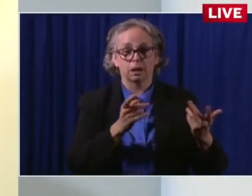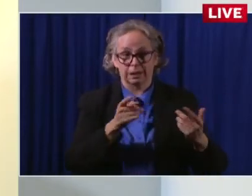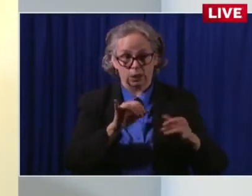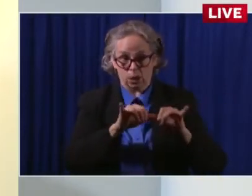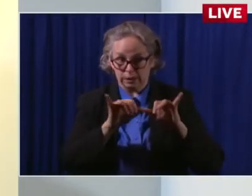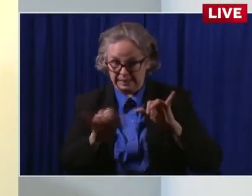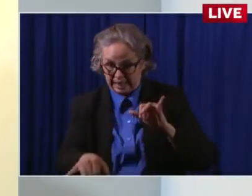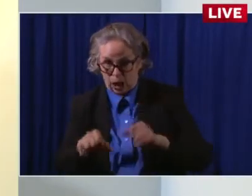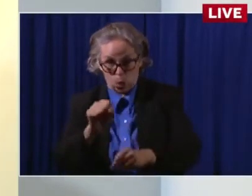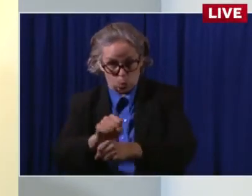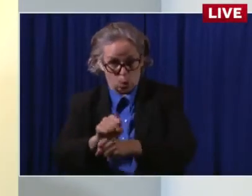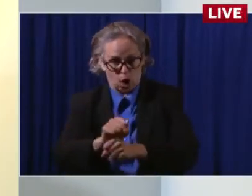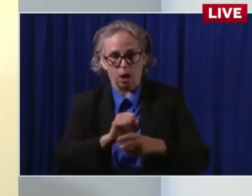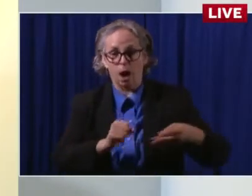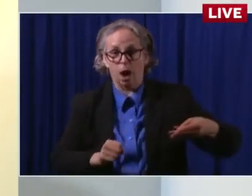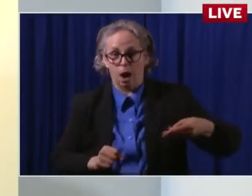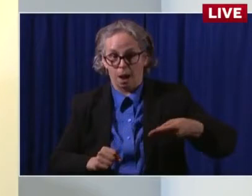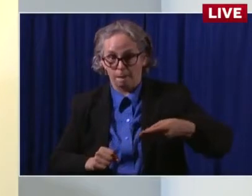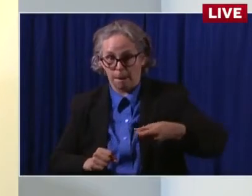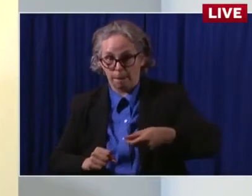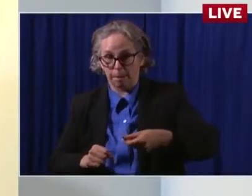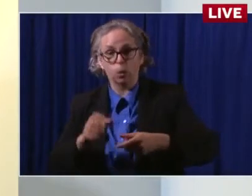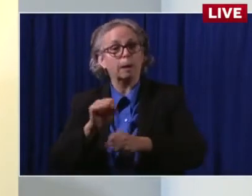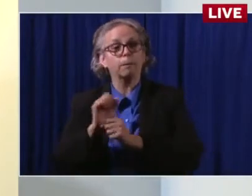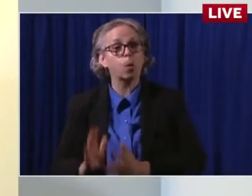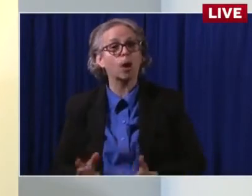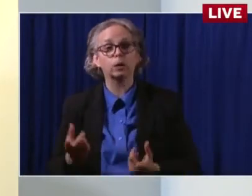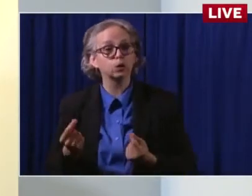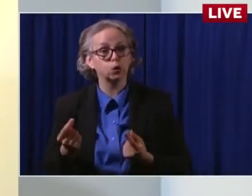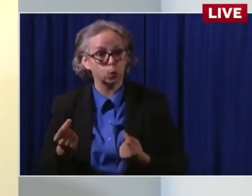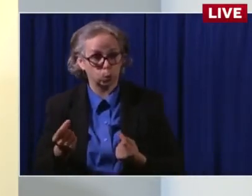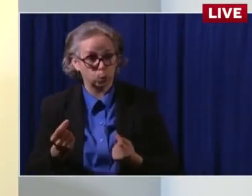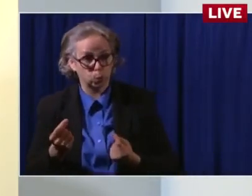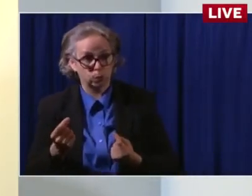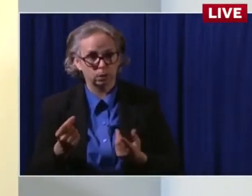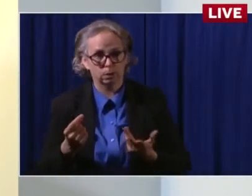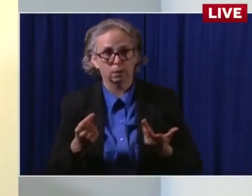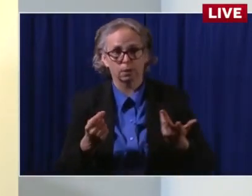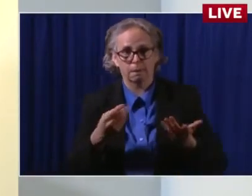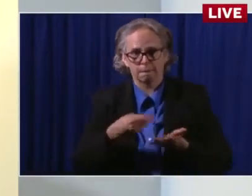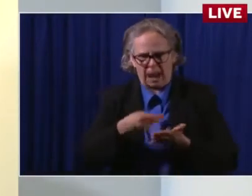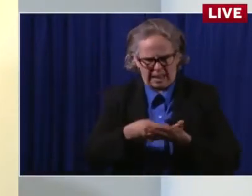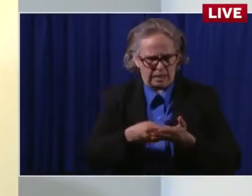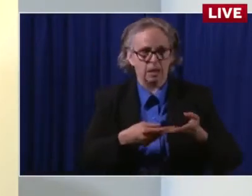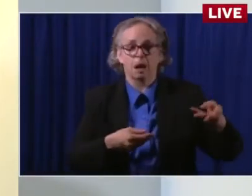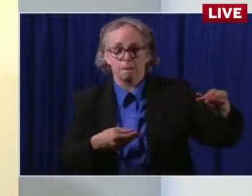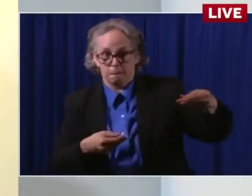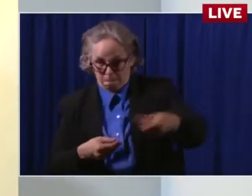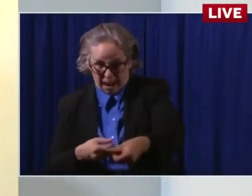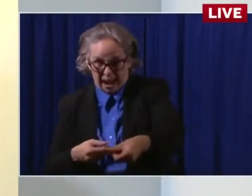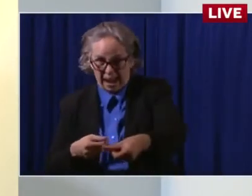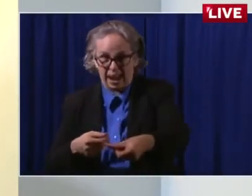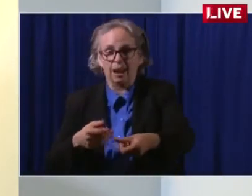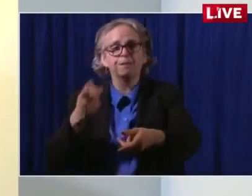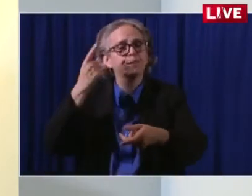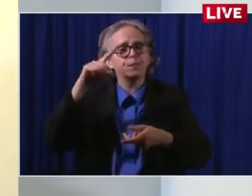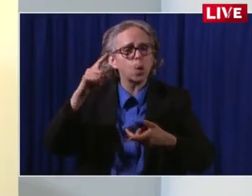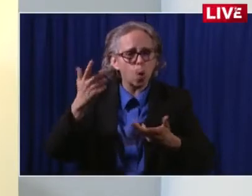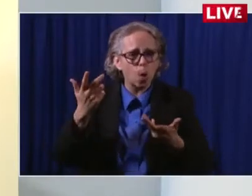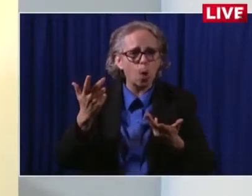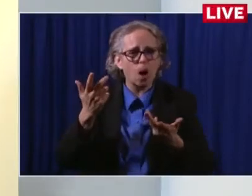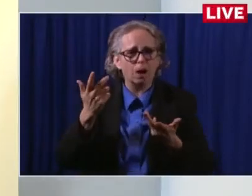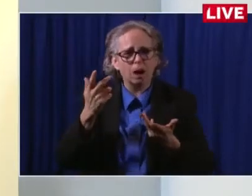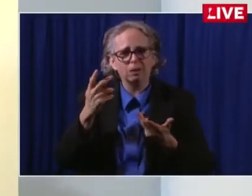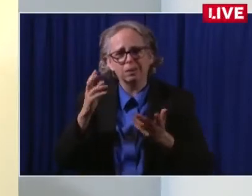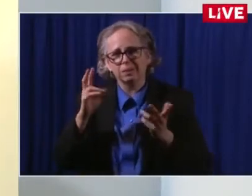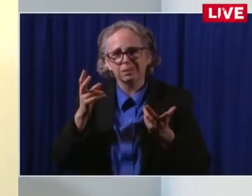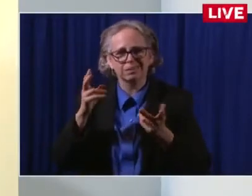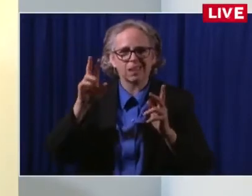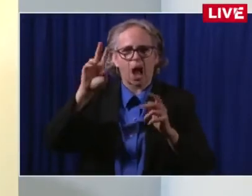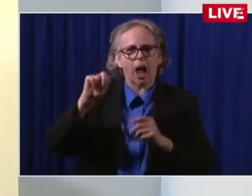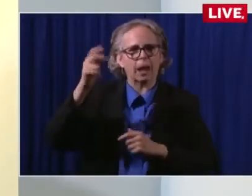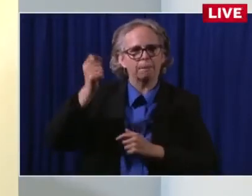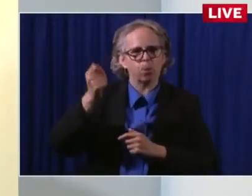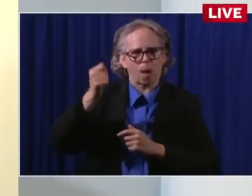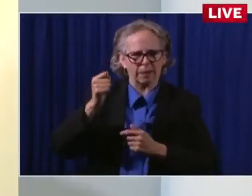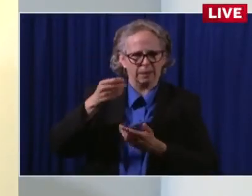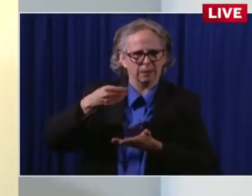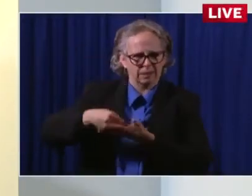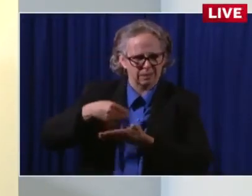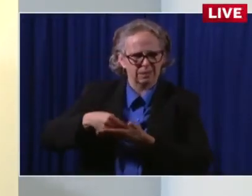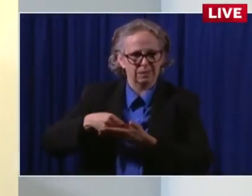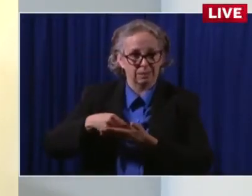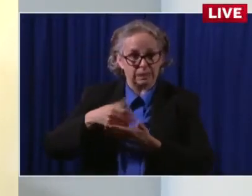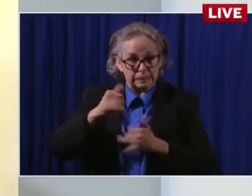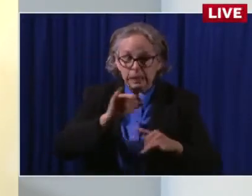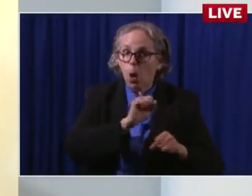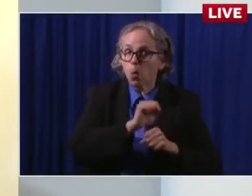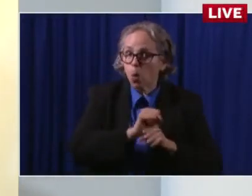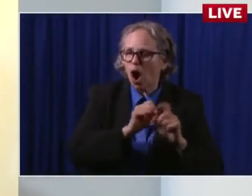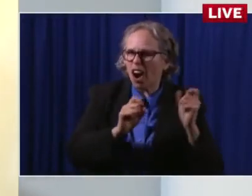THIS WILL KEEP PEOPLE EMPLOYED, AND AT THE SAME TIME, THOSE EMPLOYEES WILL RECEIVE SHARED WORK COMPENSATION FOR THE REMAINING HOURS, WHICH IS PRORATED AS AN UNEMPLOYMENT